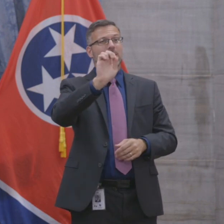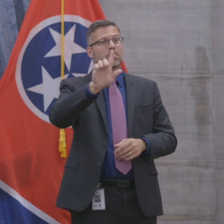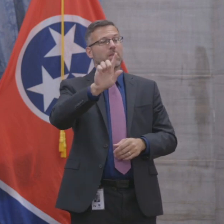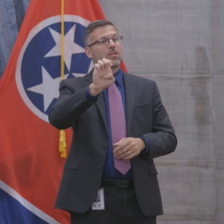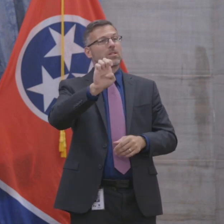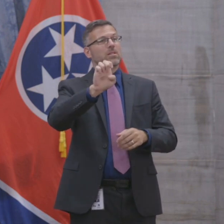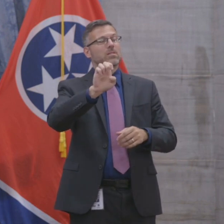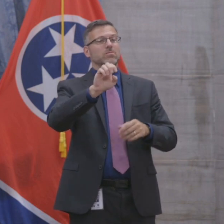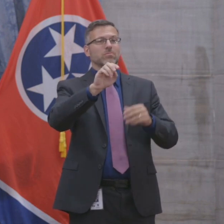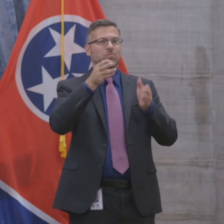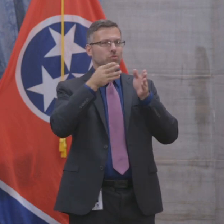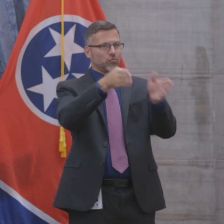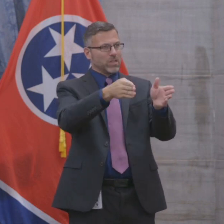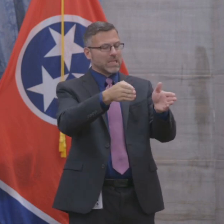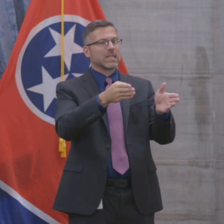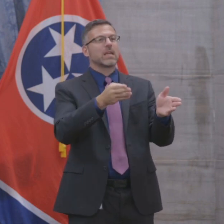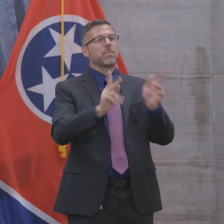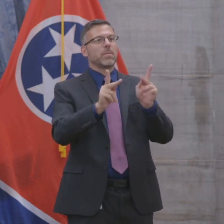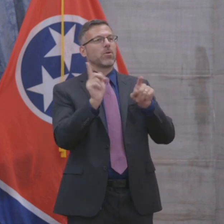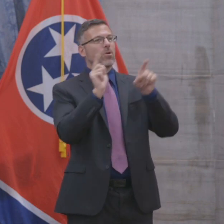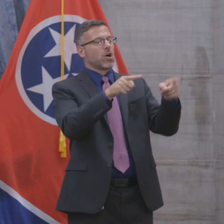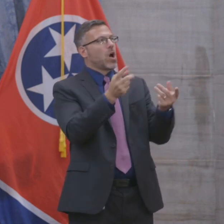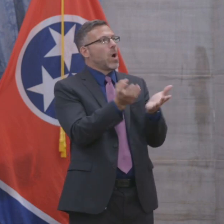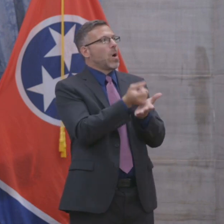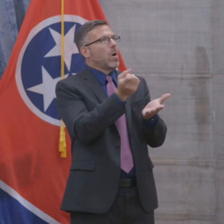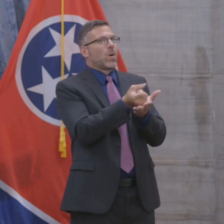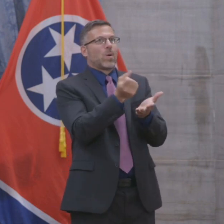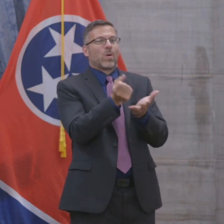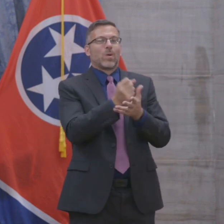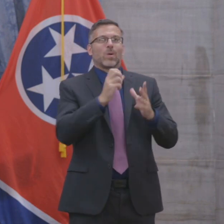year we had record numbers of visitors to our state. Both